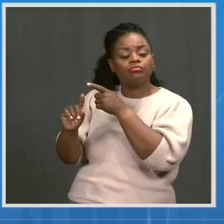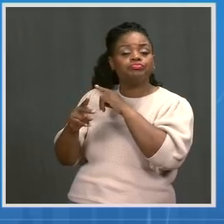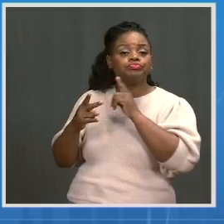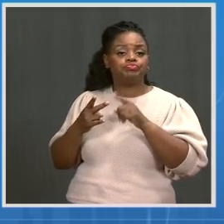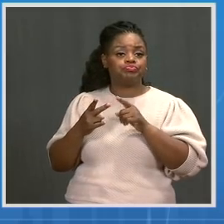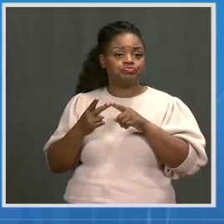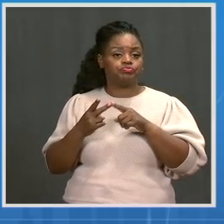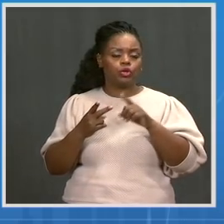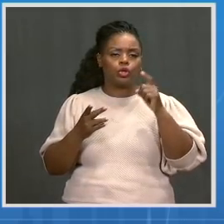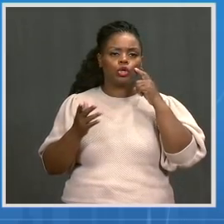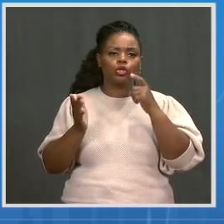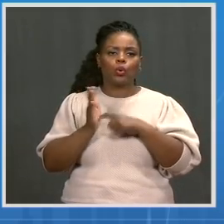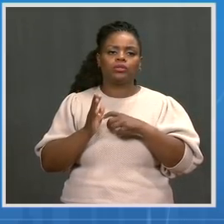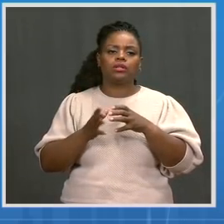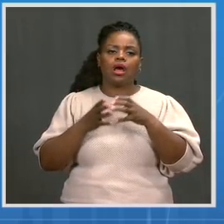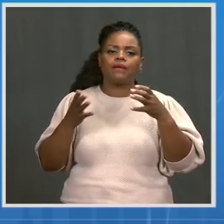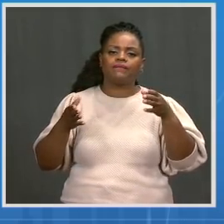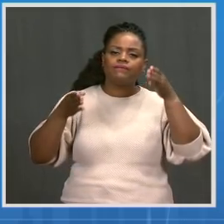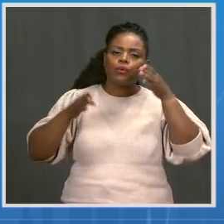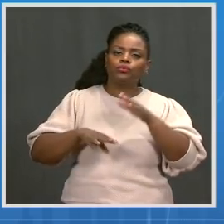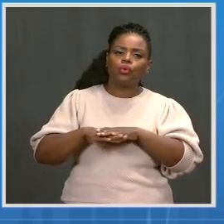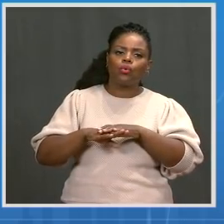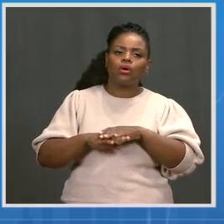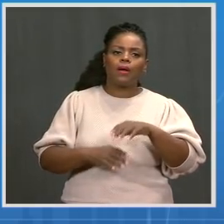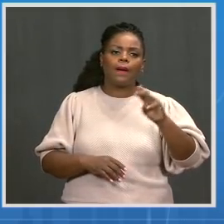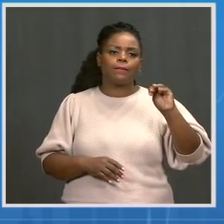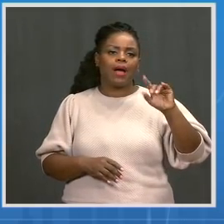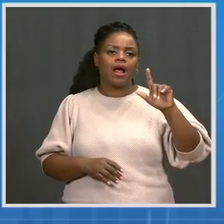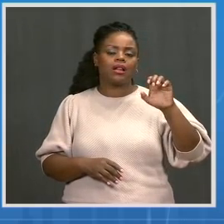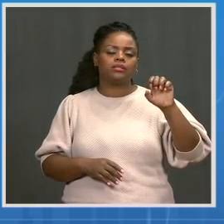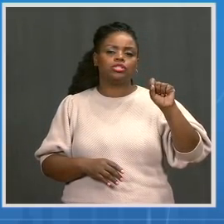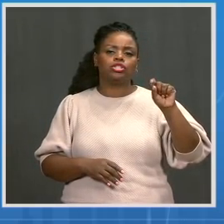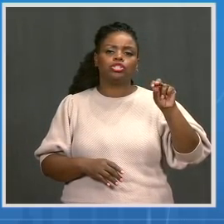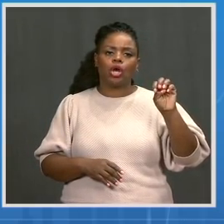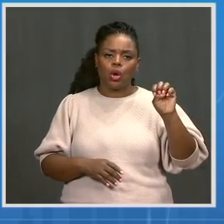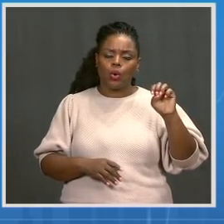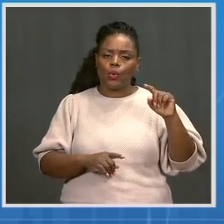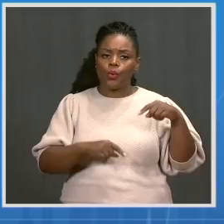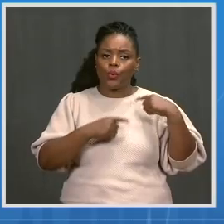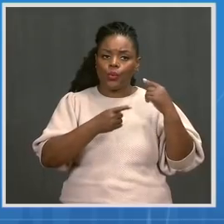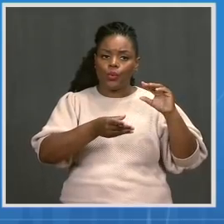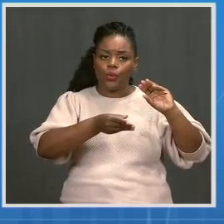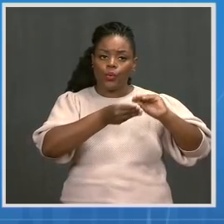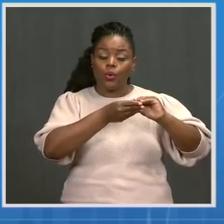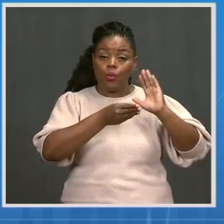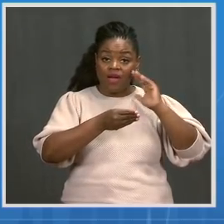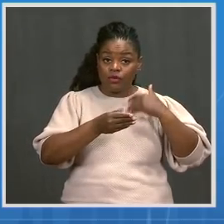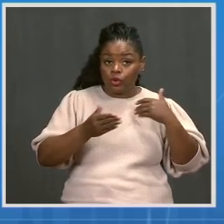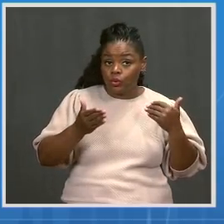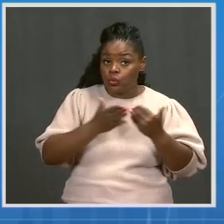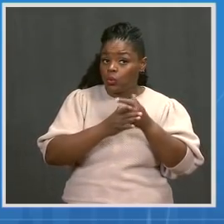on the milestones that they've hit so far. Should we expect any new goals on vaccinations going forward from the administration?